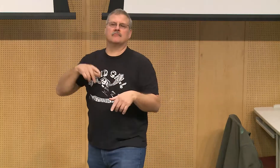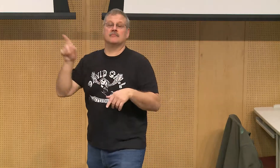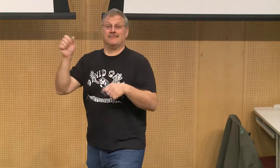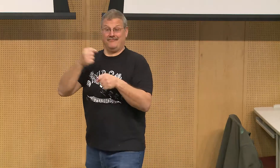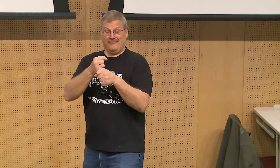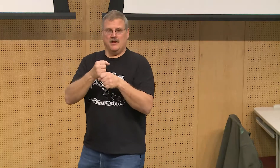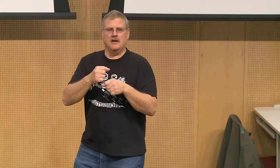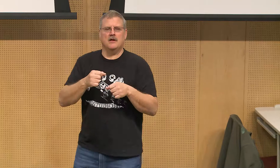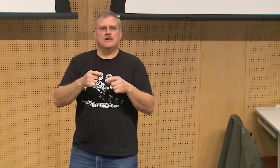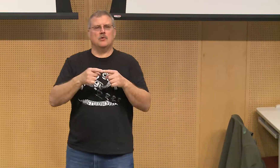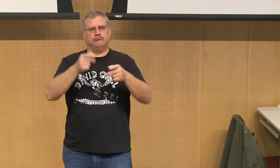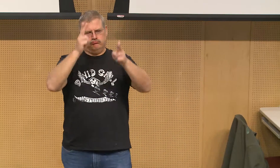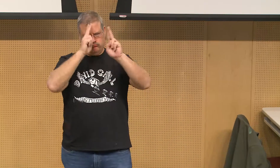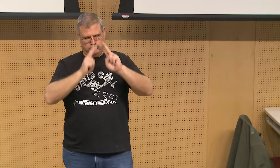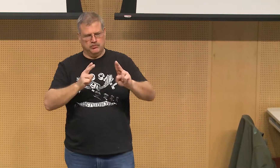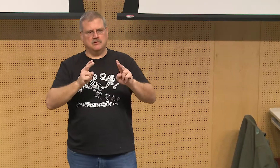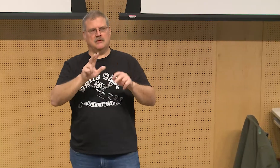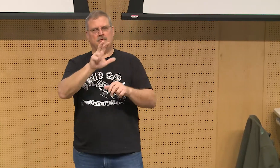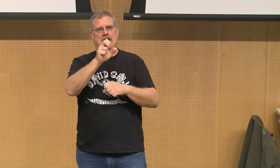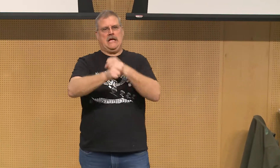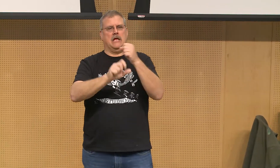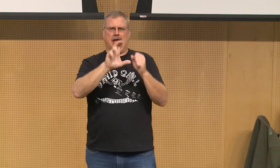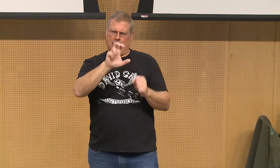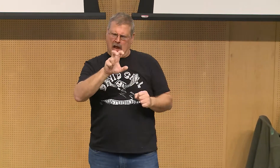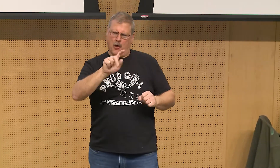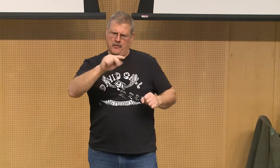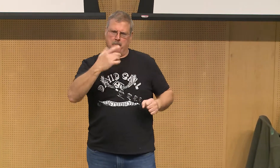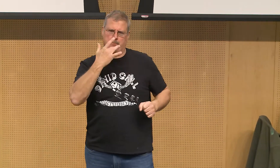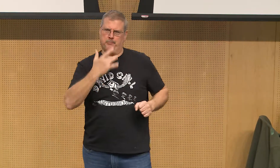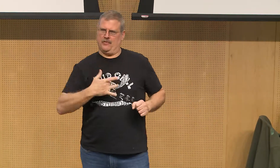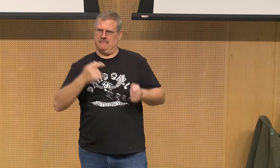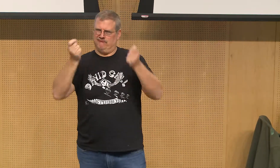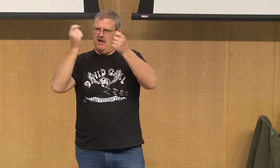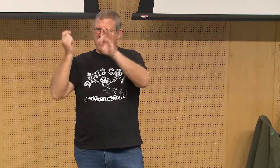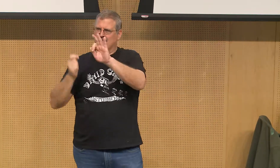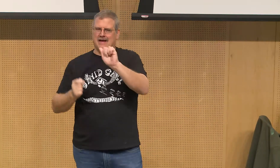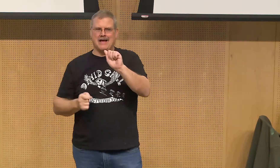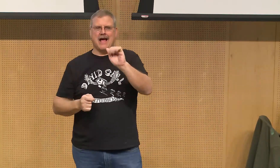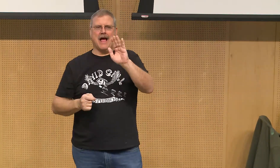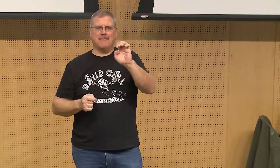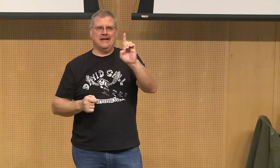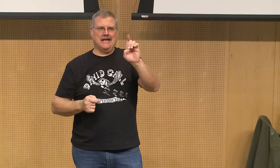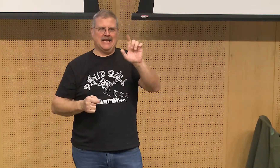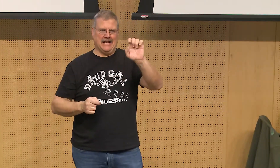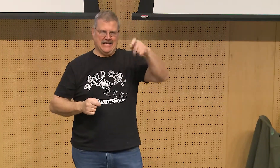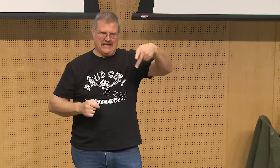This one's called "The Breakthrough," so it's in honor of the 300th birthday of Abbe de l'Epee...